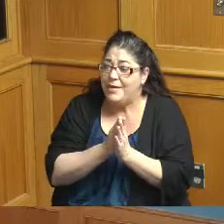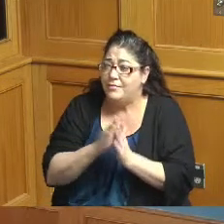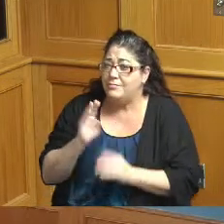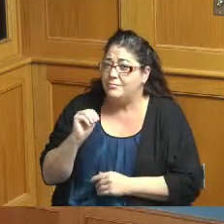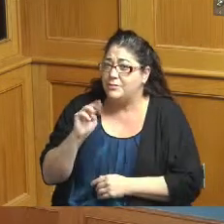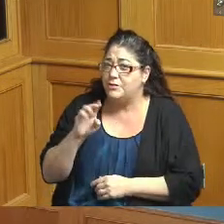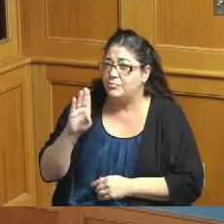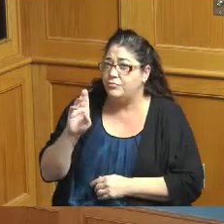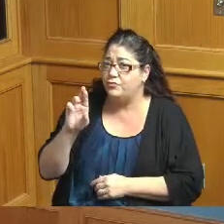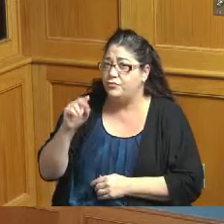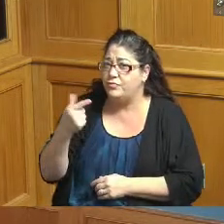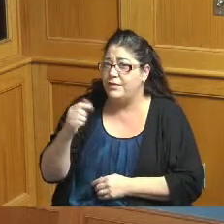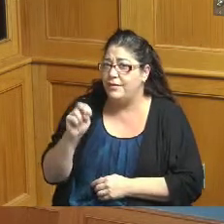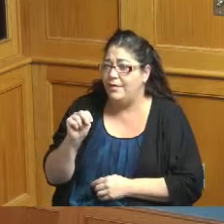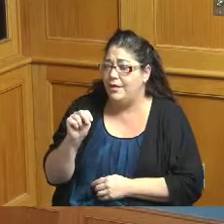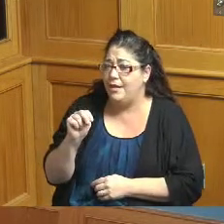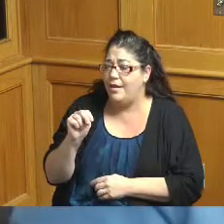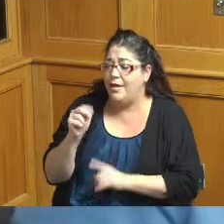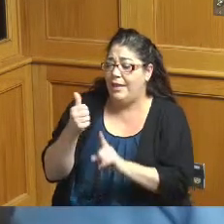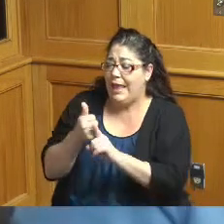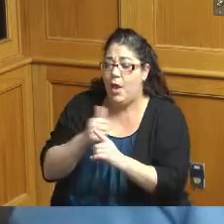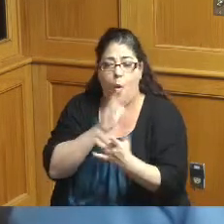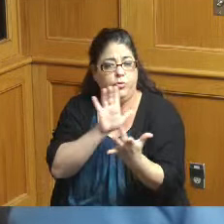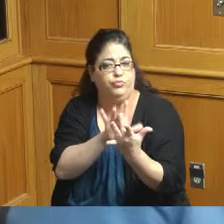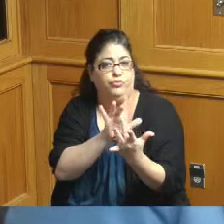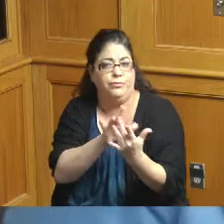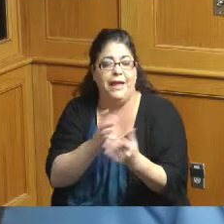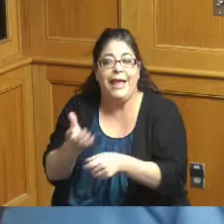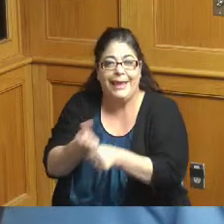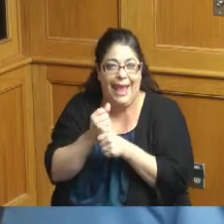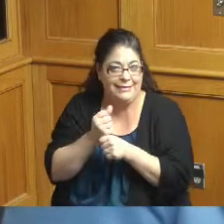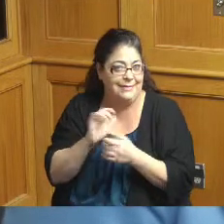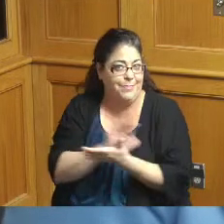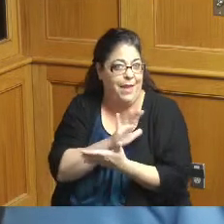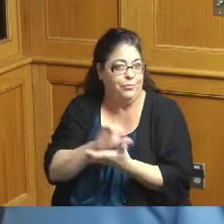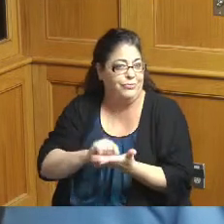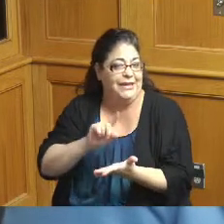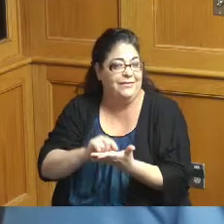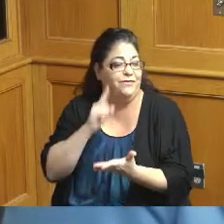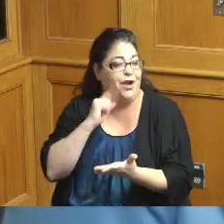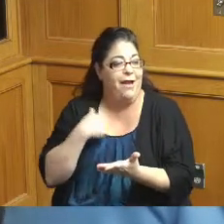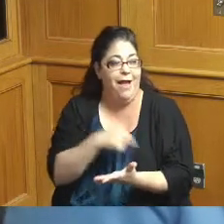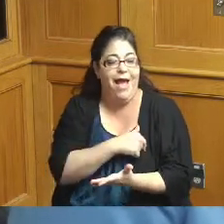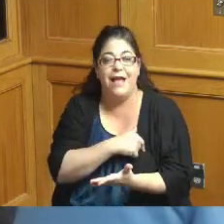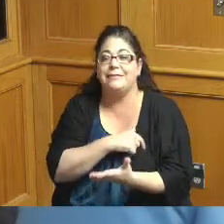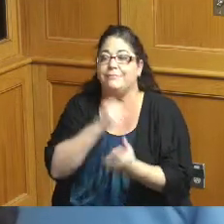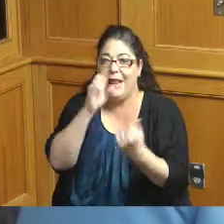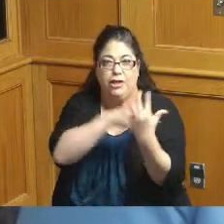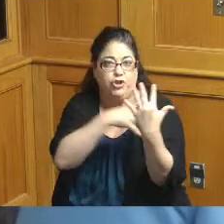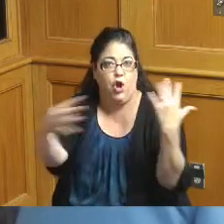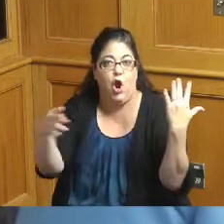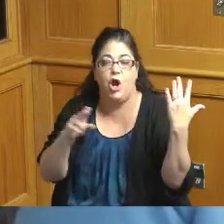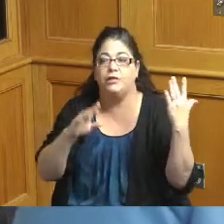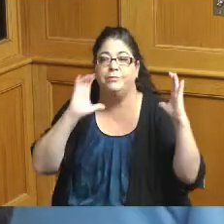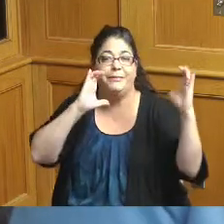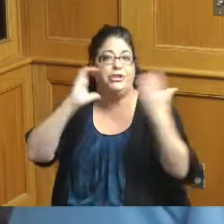know he reaches out and he always gets us lots of paper and chart because we're dealing with numbers